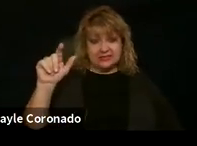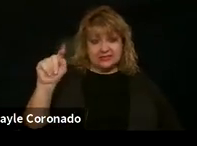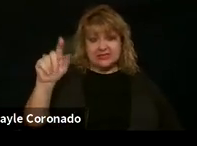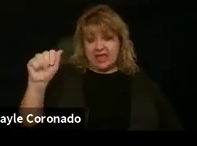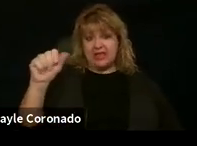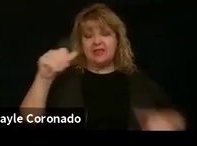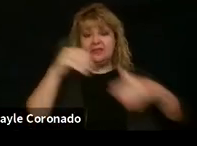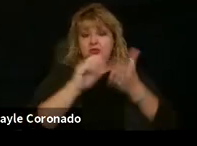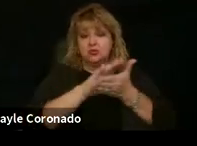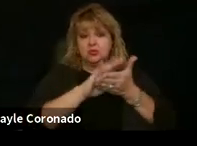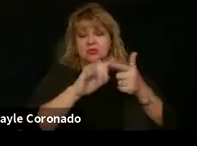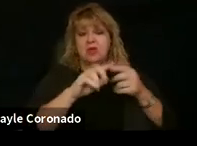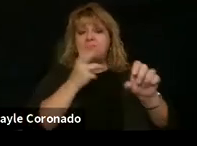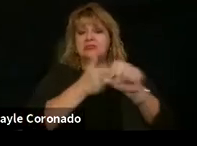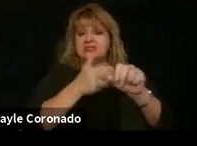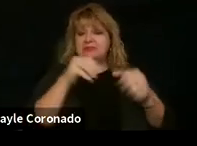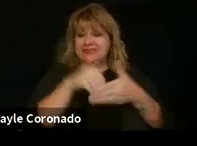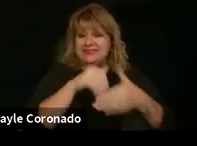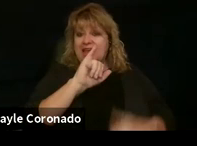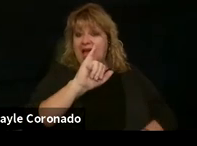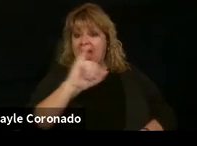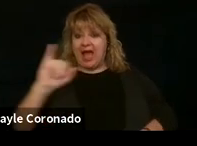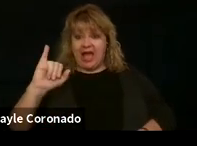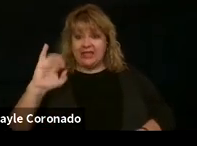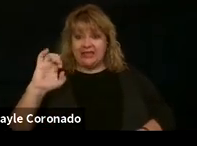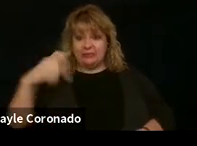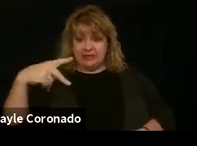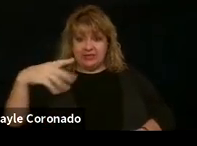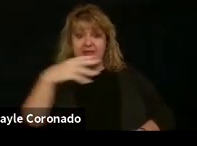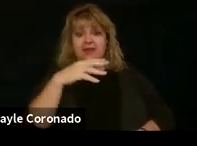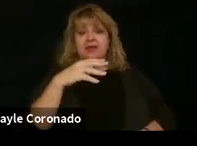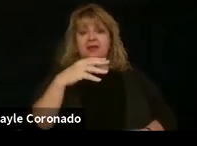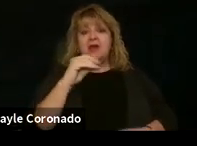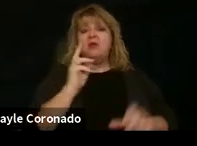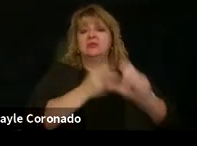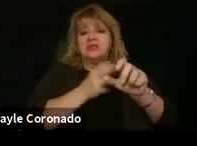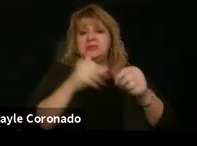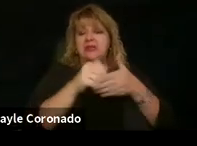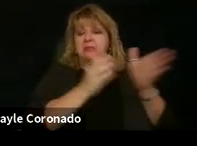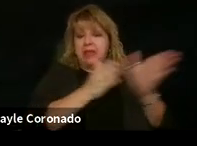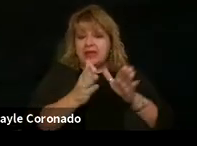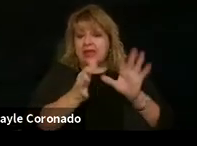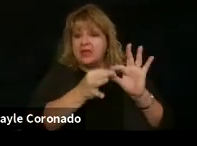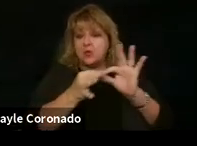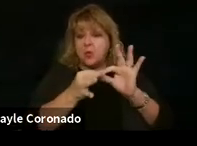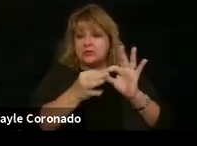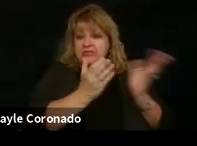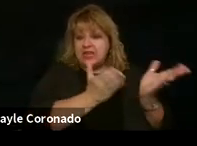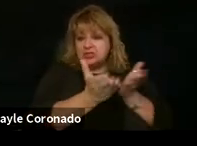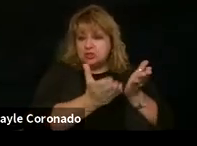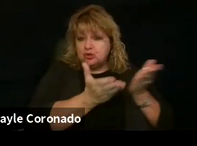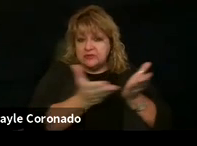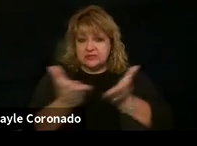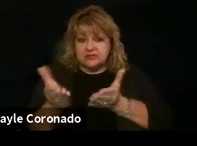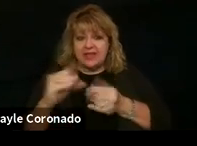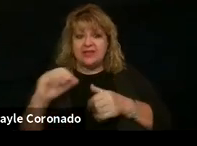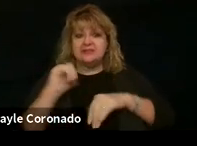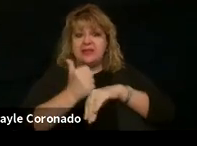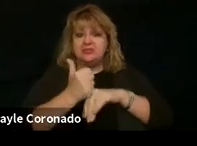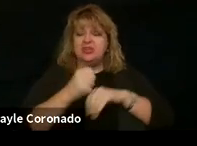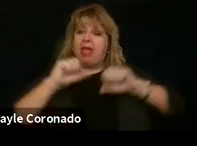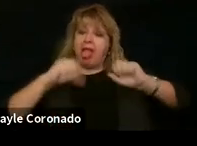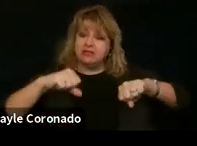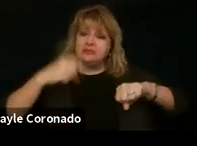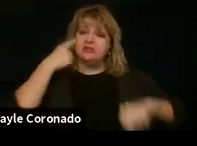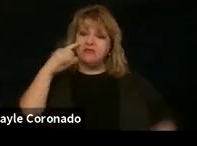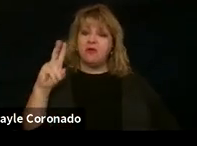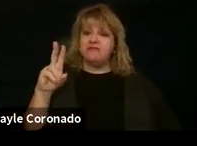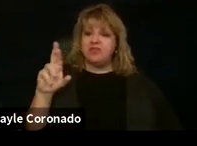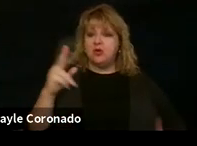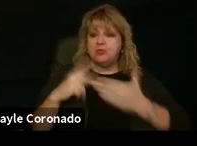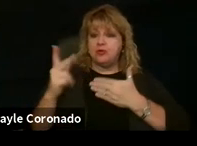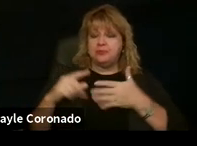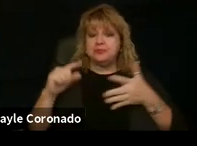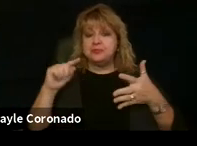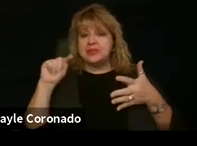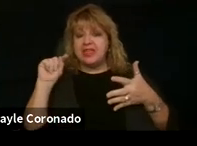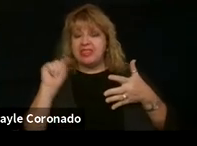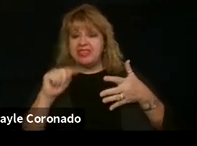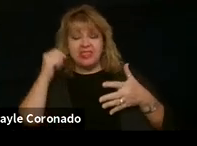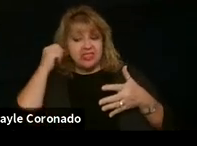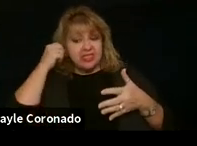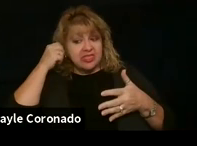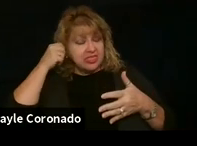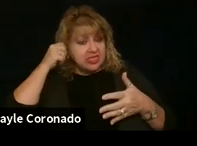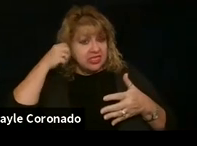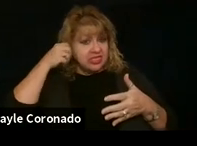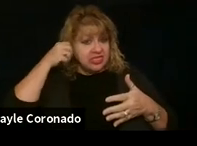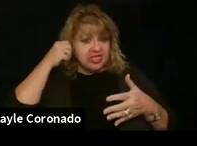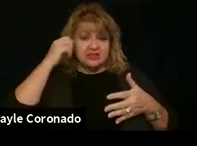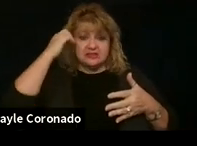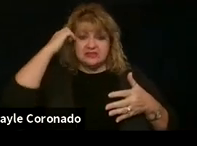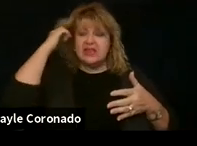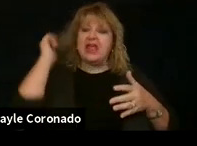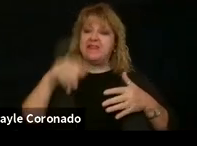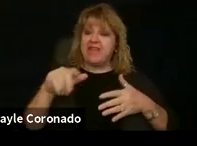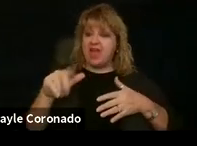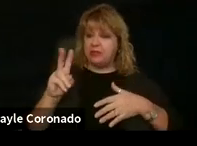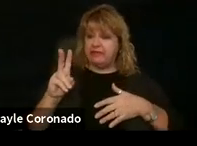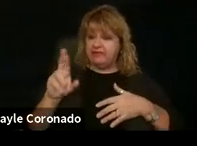in planning and coordination of services and establishing eligibility for the VR program, and that tends to come into play when the student is actually getting ready to exit.